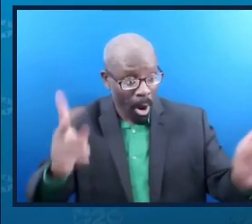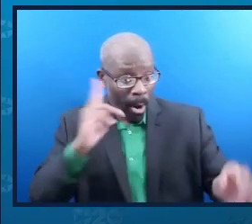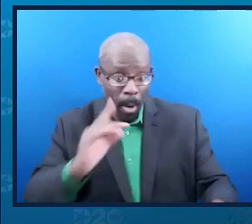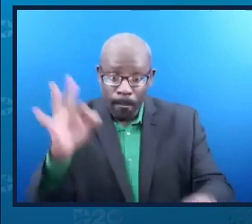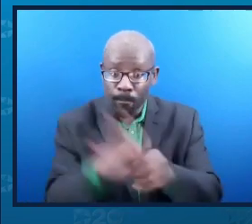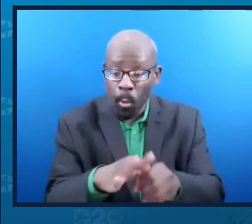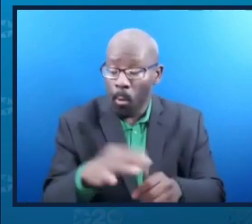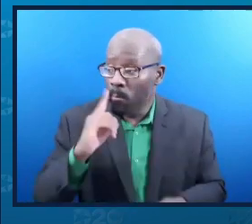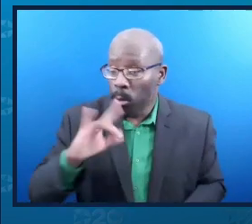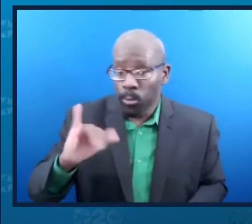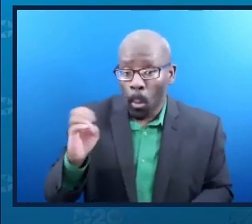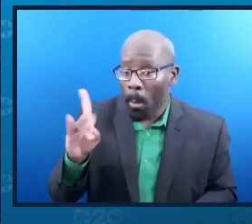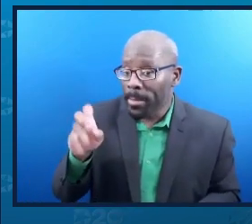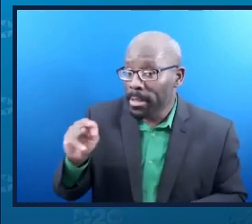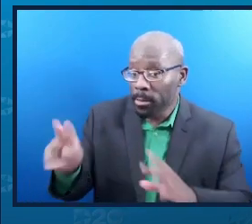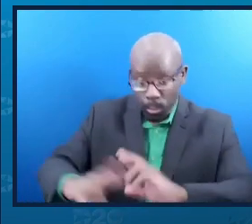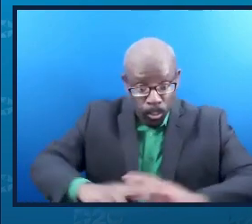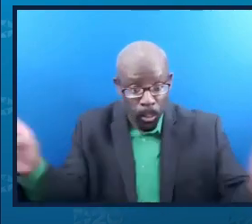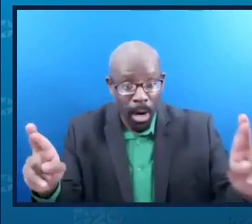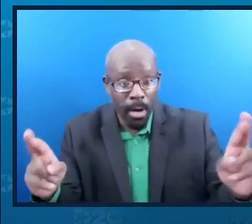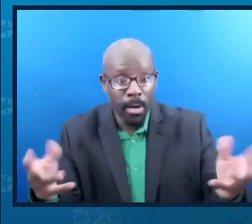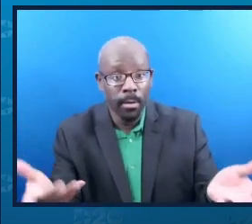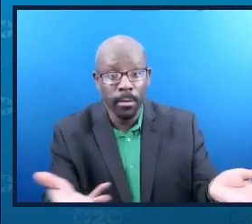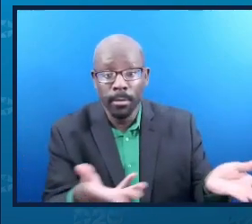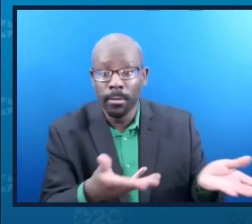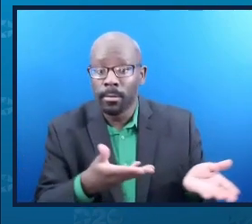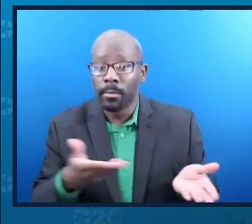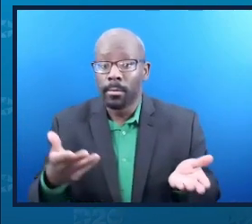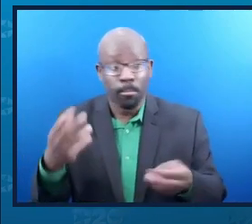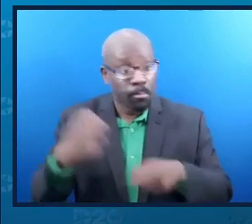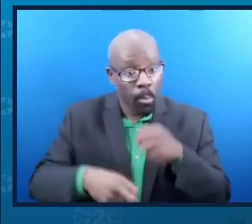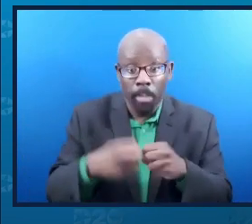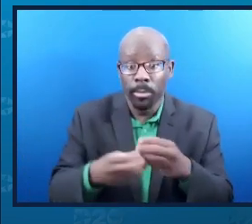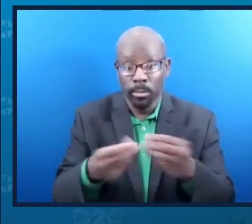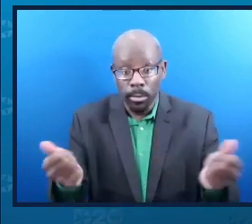JOED BIEN? ARE YOU READY TO SOLVE ALKALI MATE CRISIS?